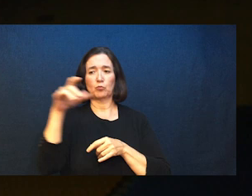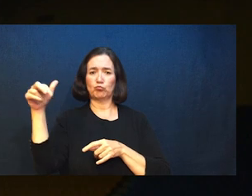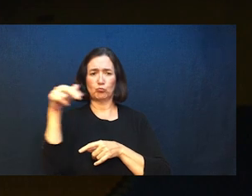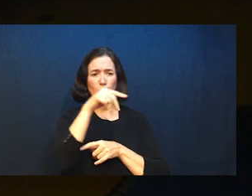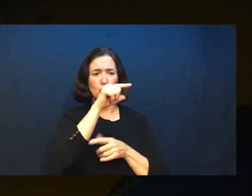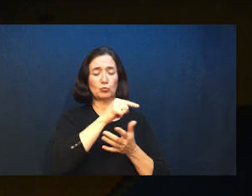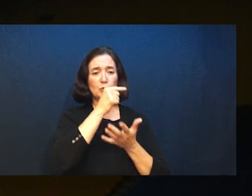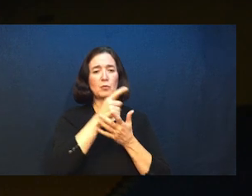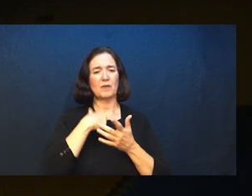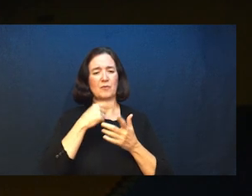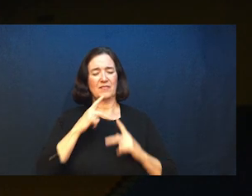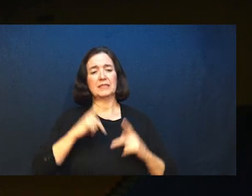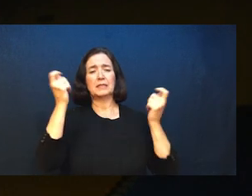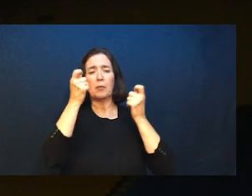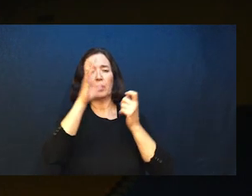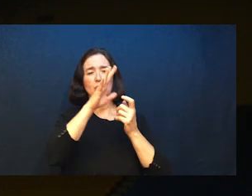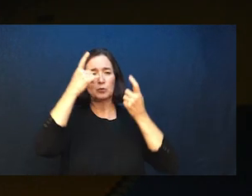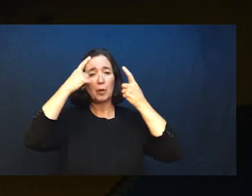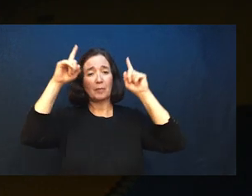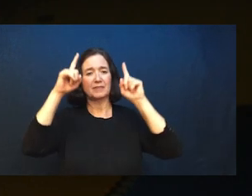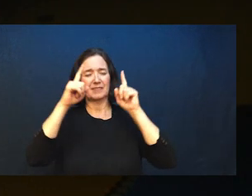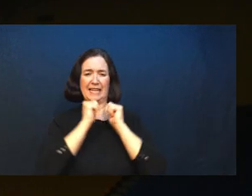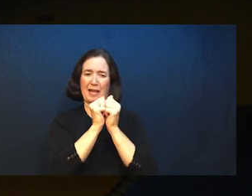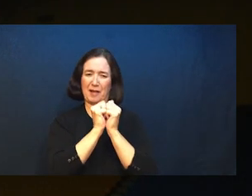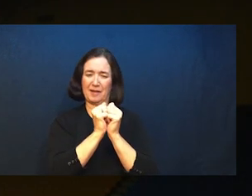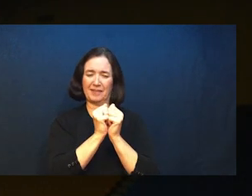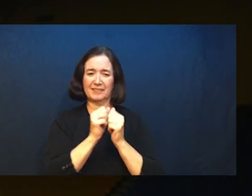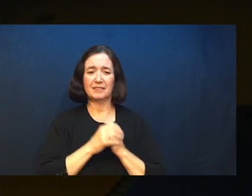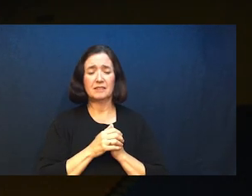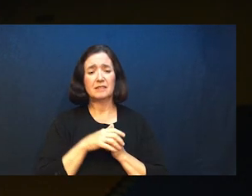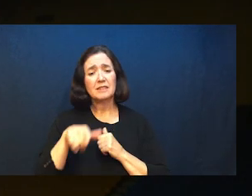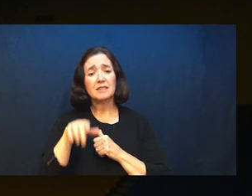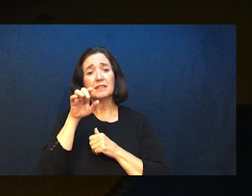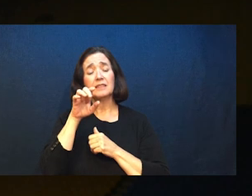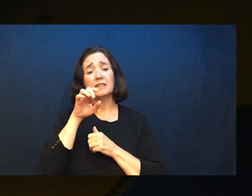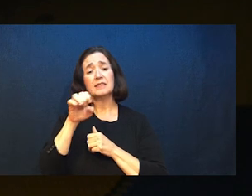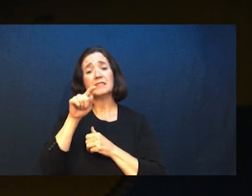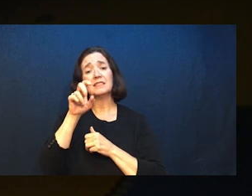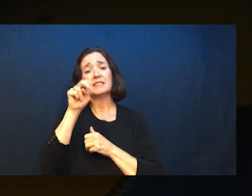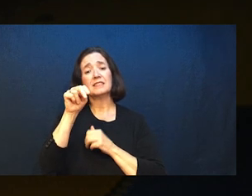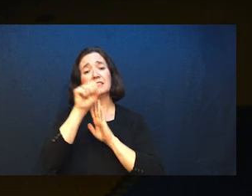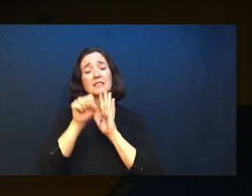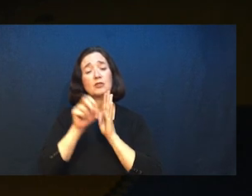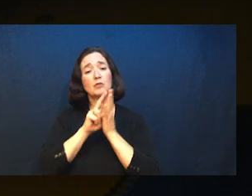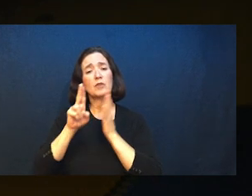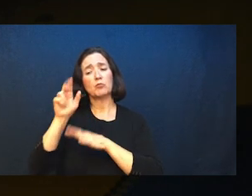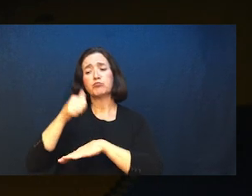as we physically celebrate your accomplishments together. East Tennessee State University was founded in 1911 to improve the quality